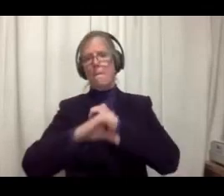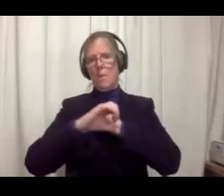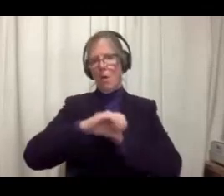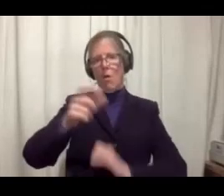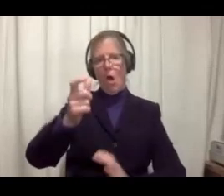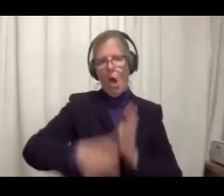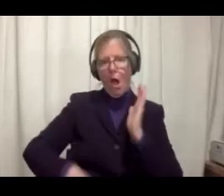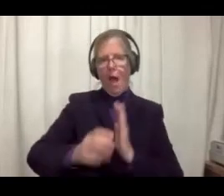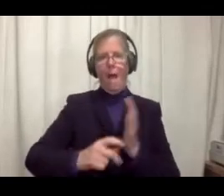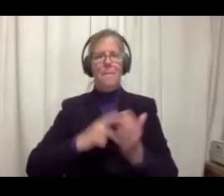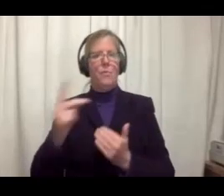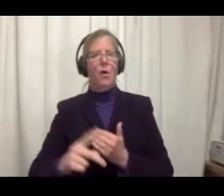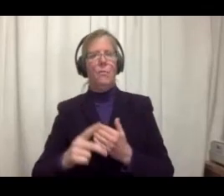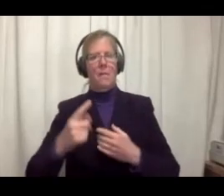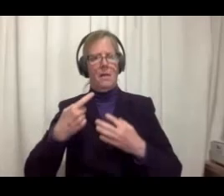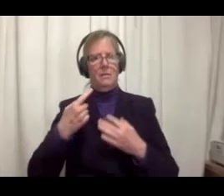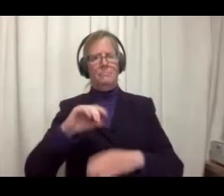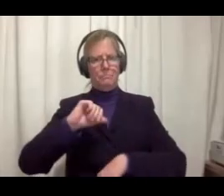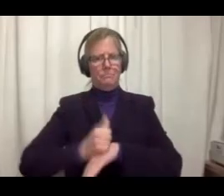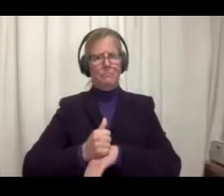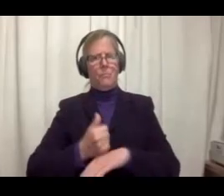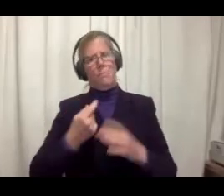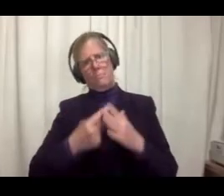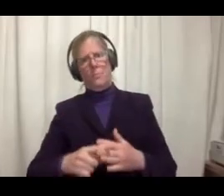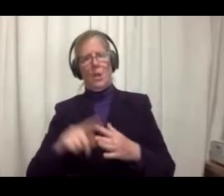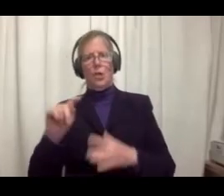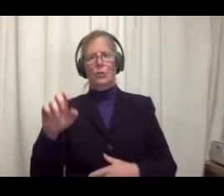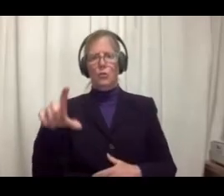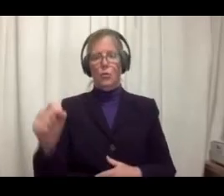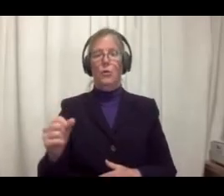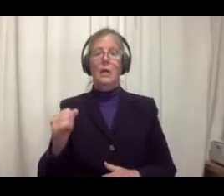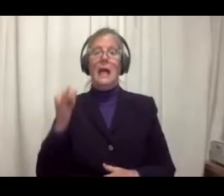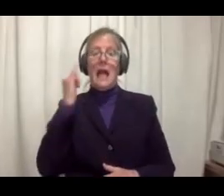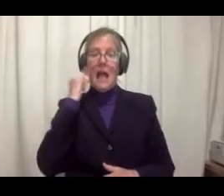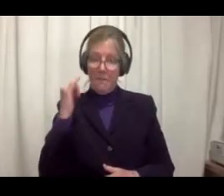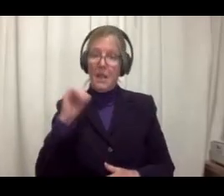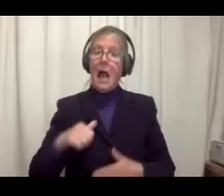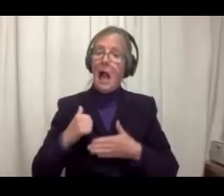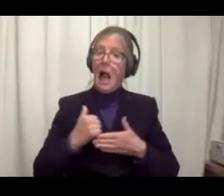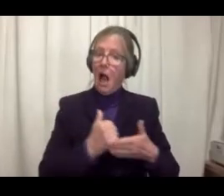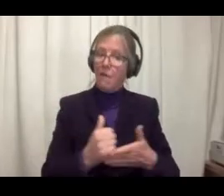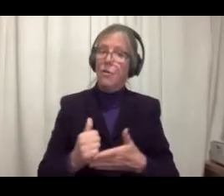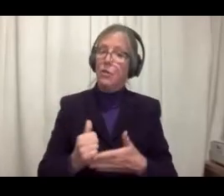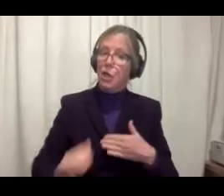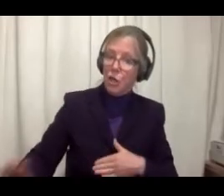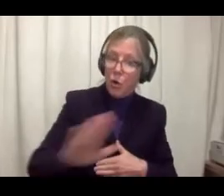internal teams or public audiences, there’s a good chance it will be helpful to someone else.